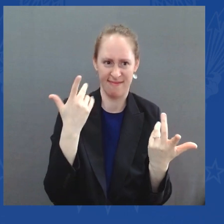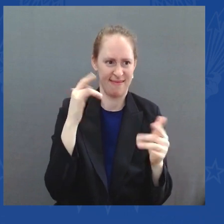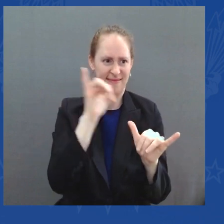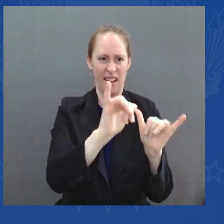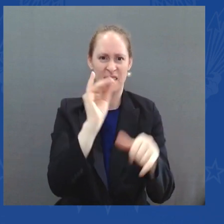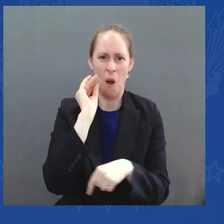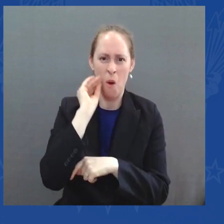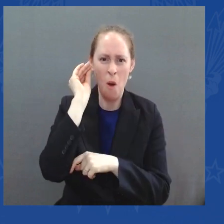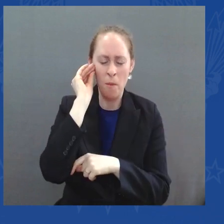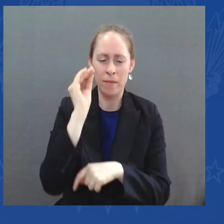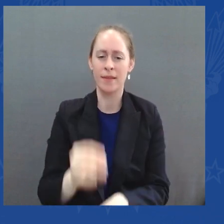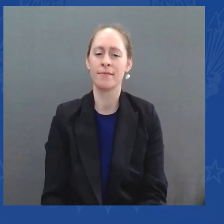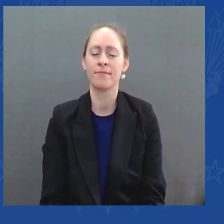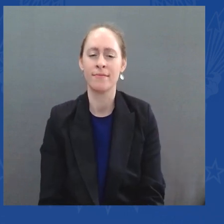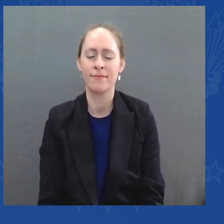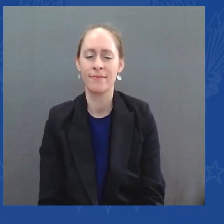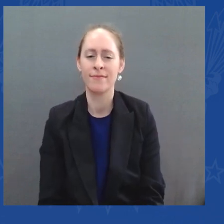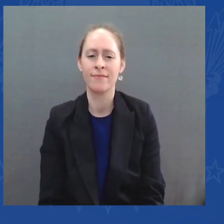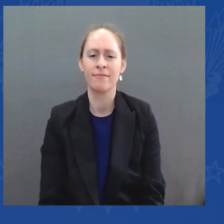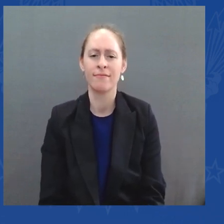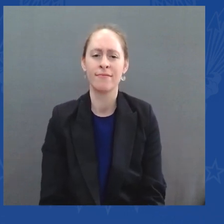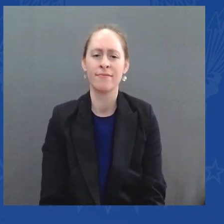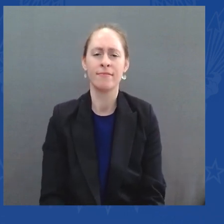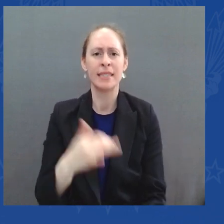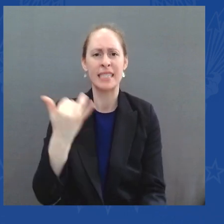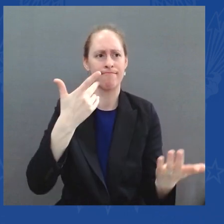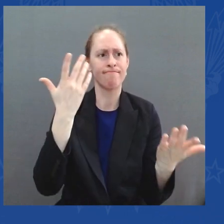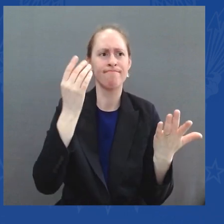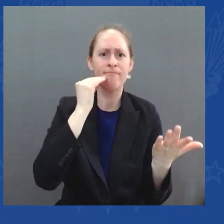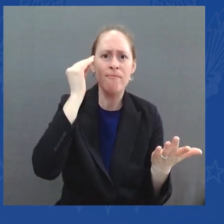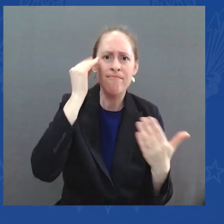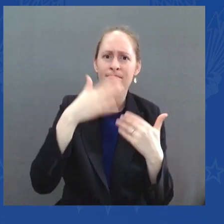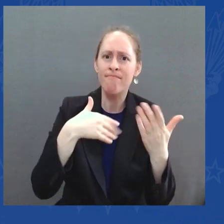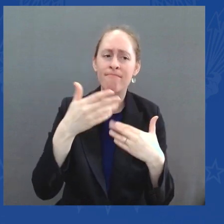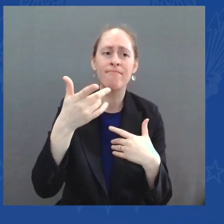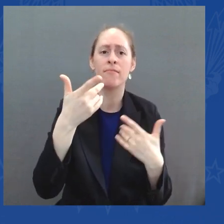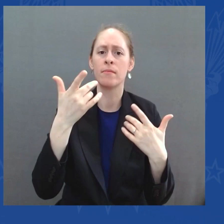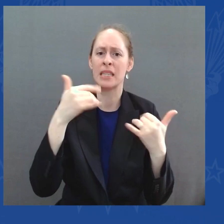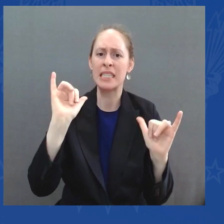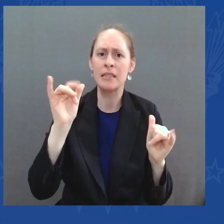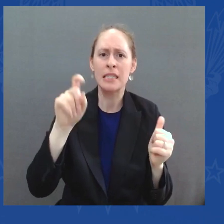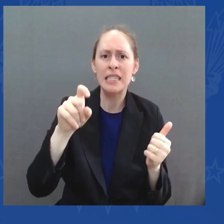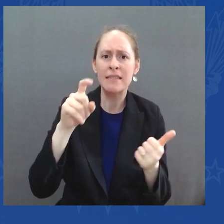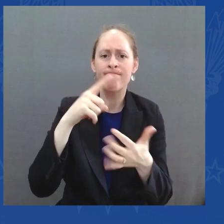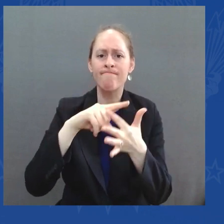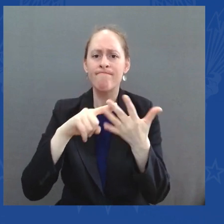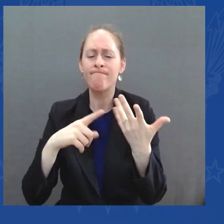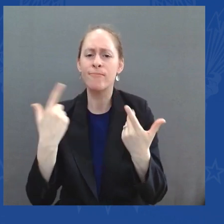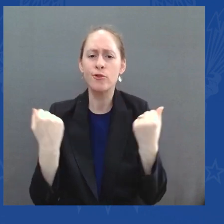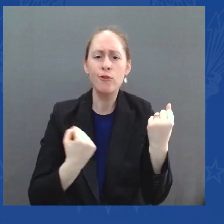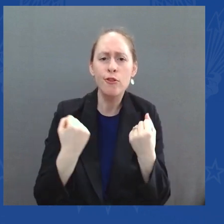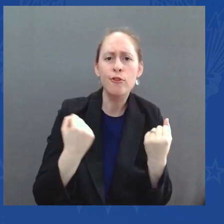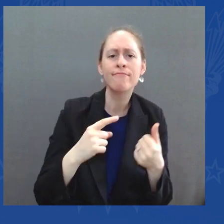They wanted home improvements, televisions, and automobiles -- things that had to be transported. The very products that slow down